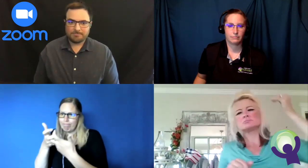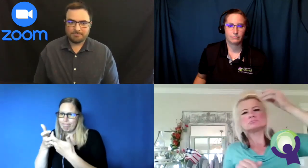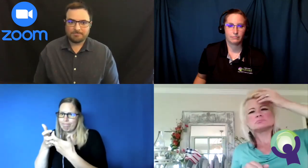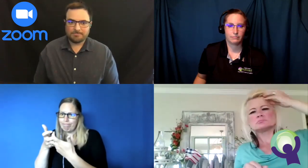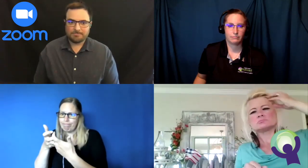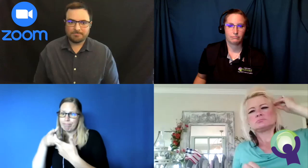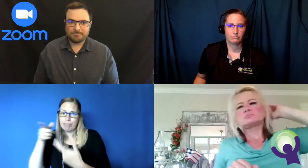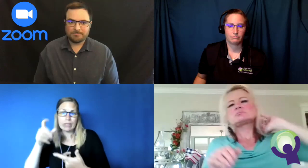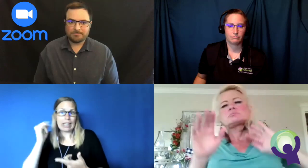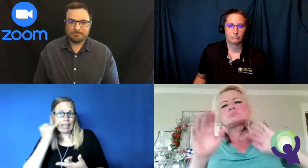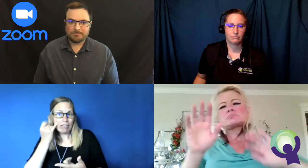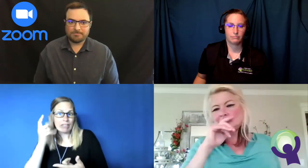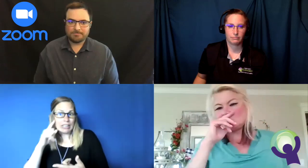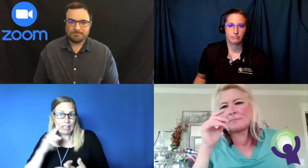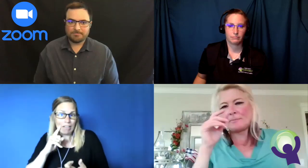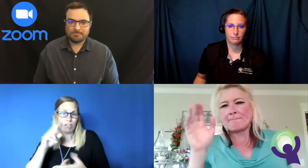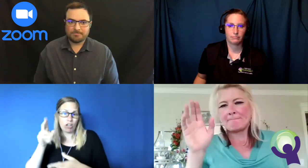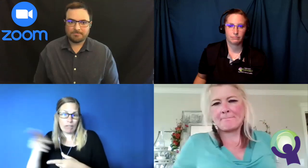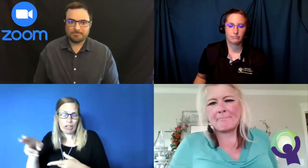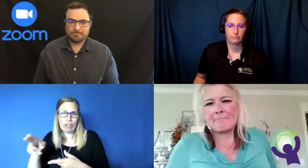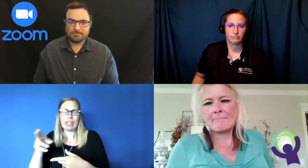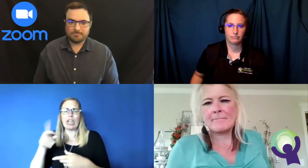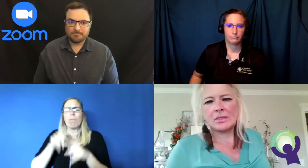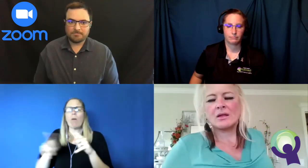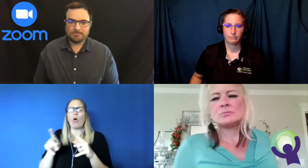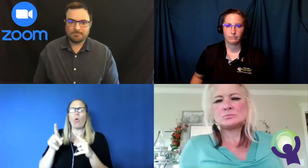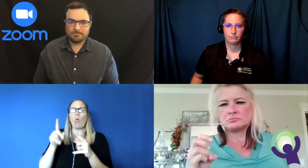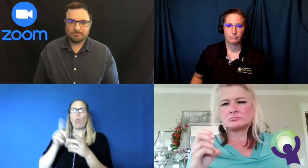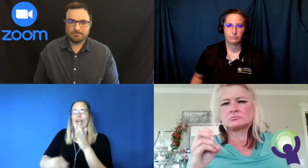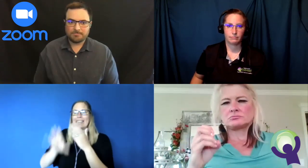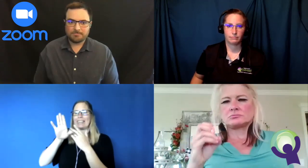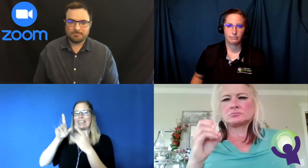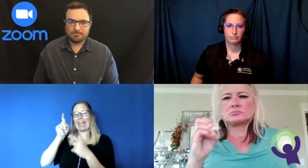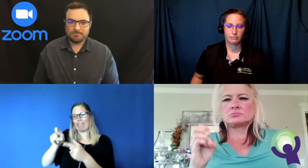and hard of hearing or it's autism. It's--what does that individual student need?